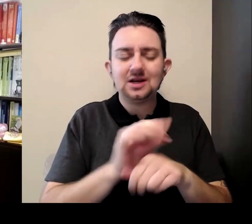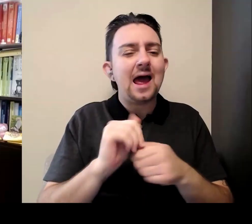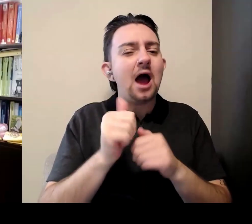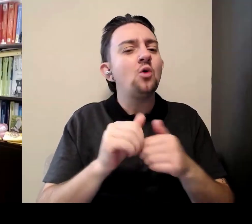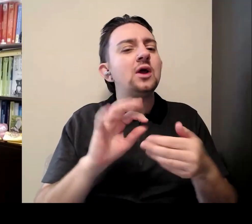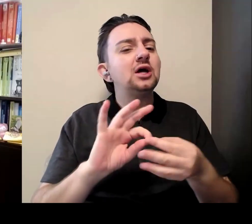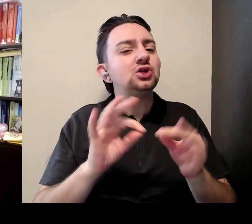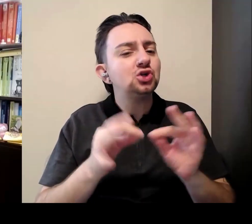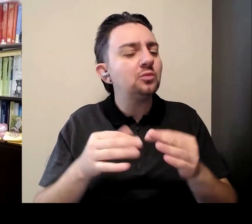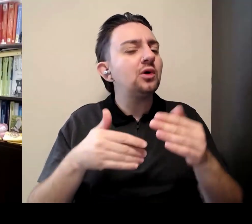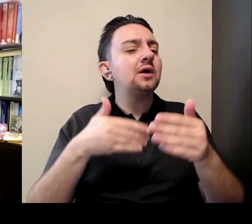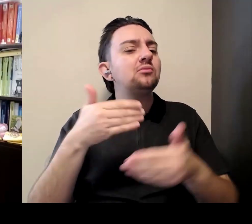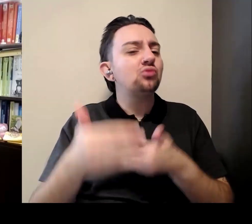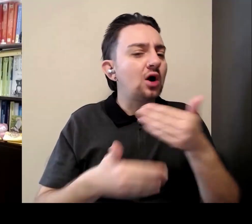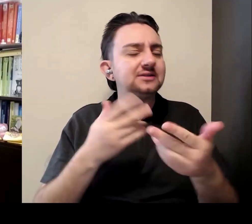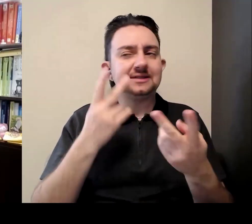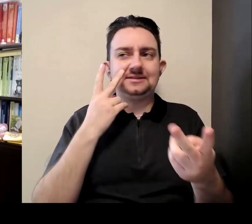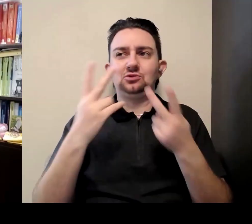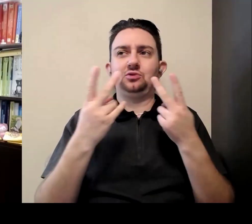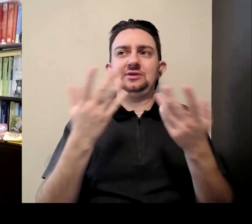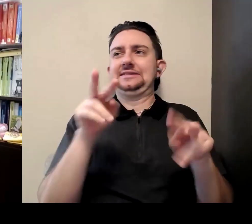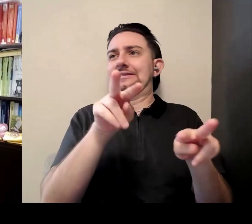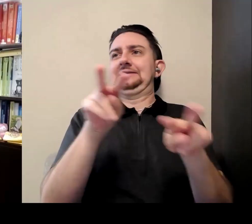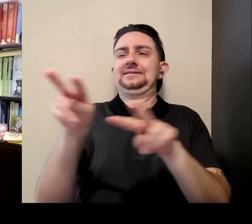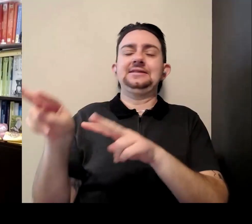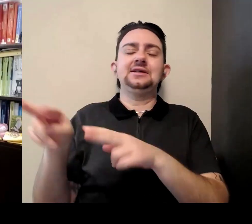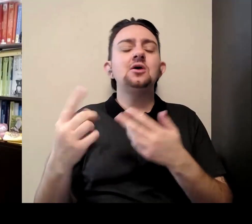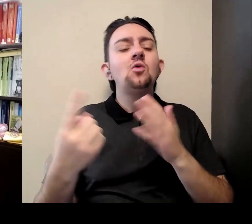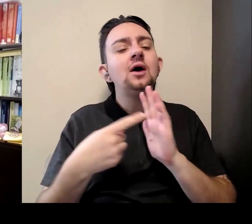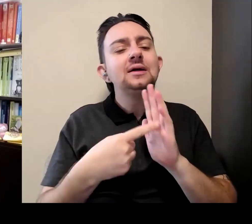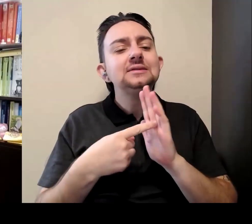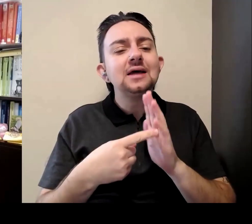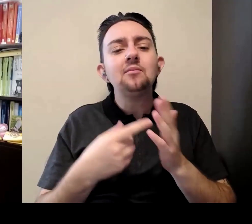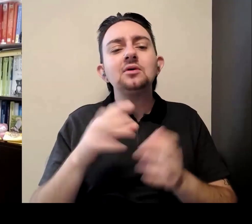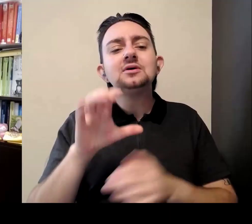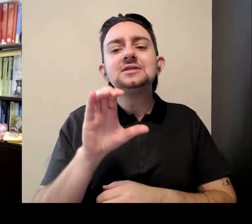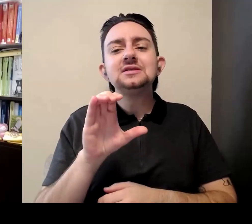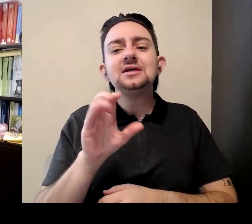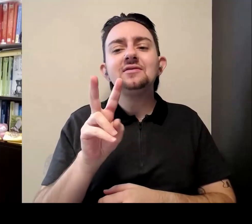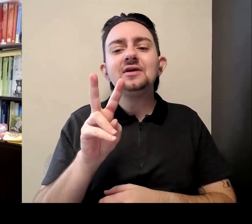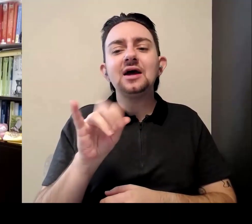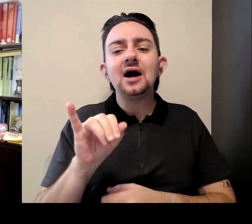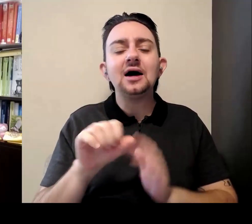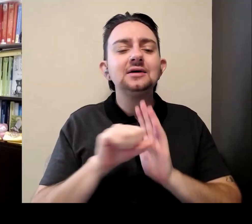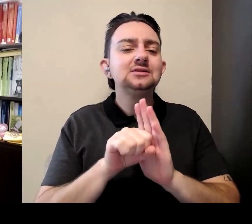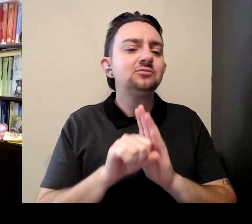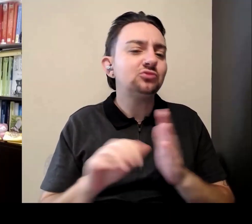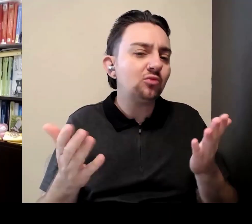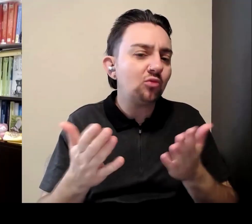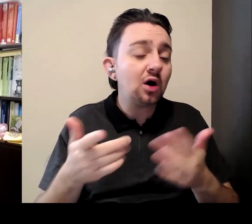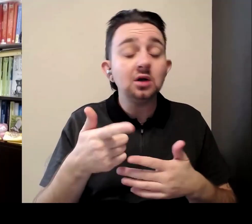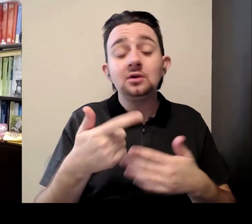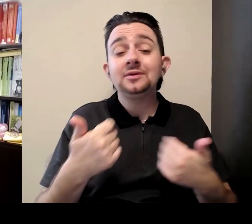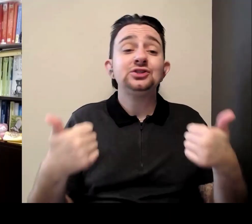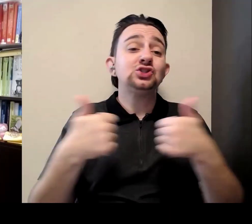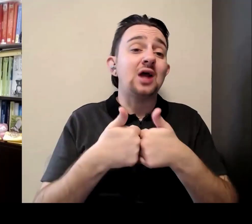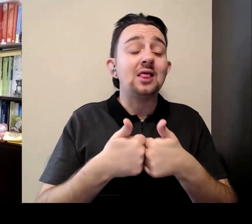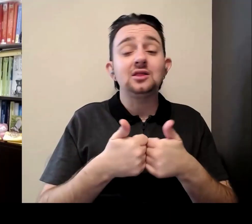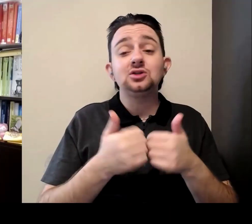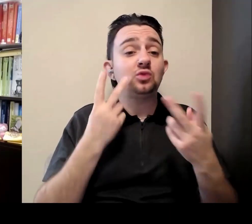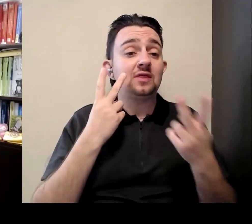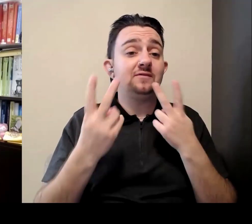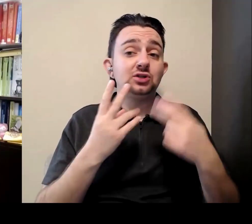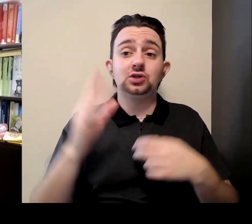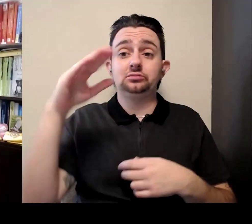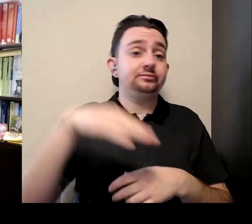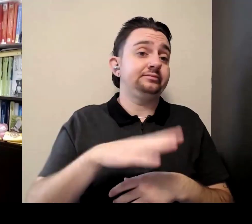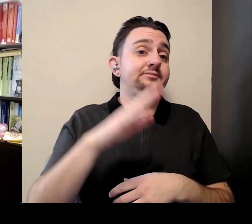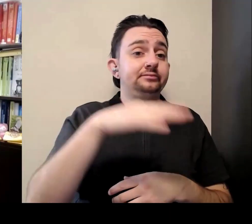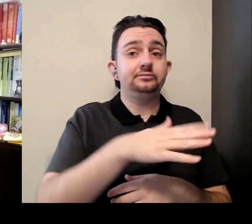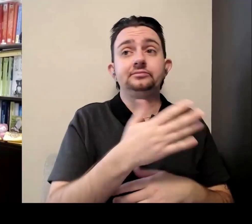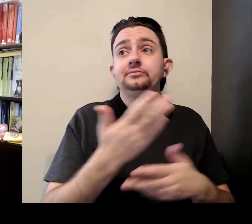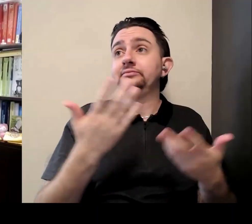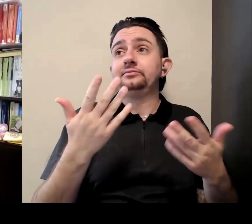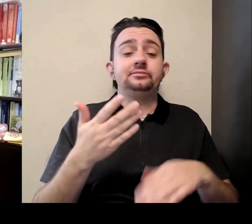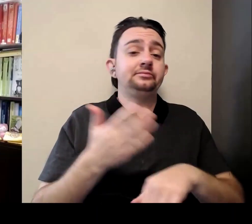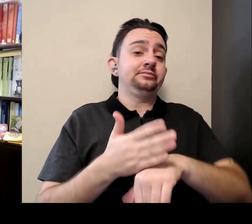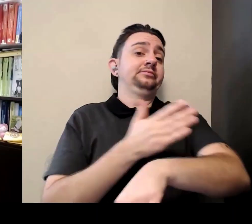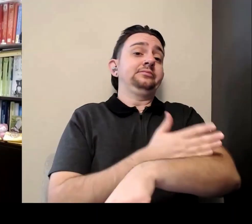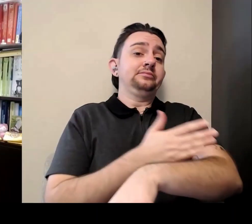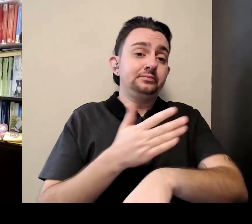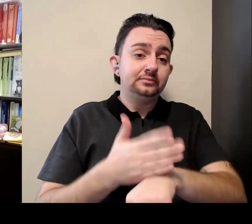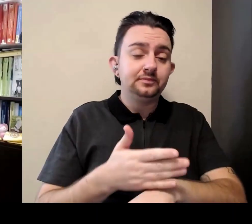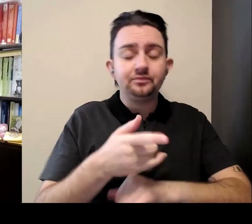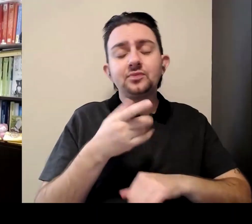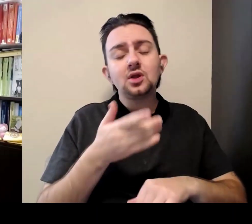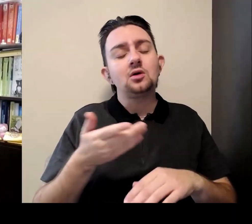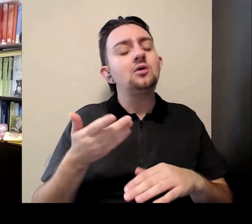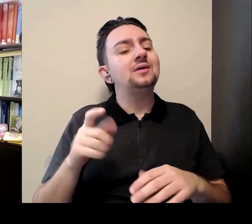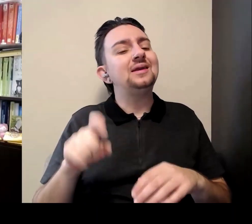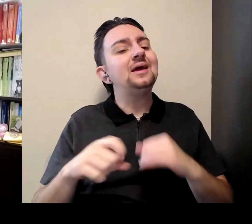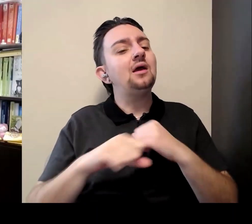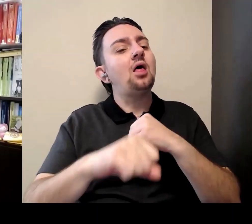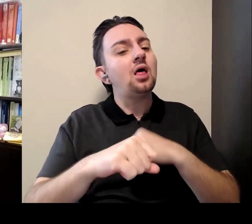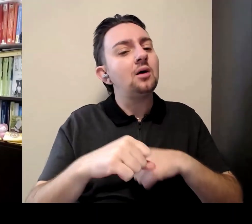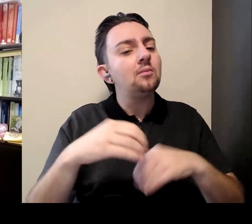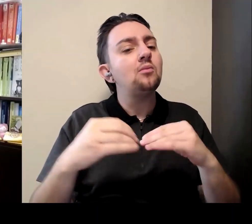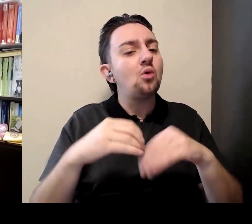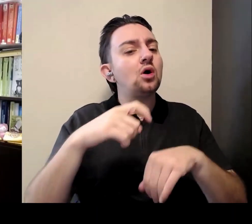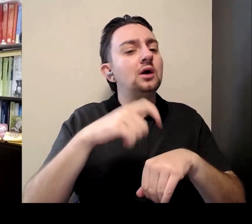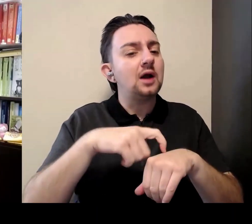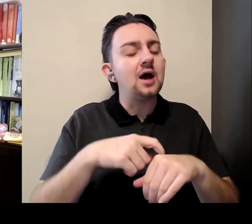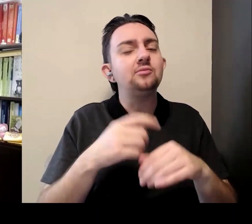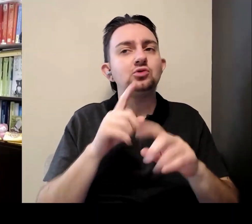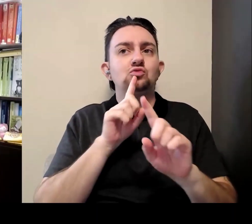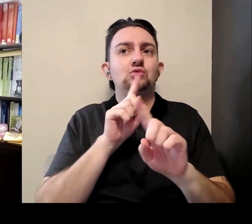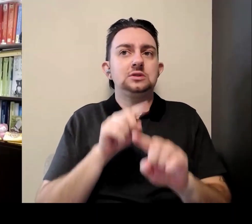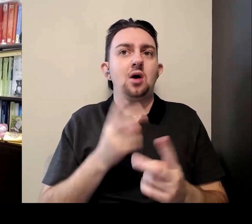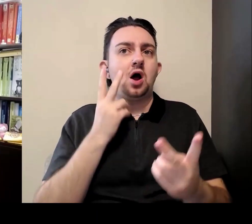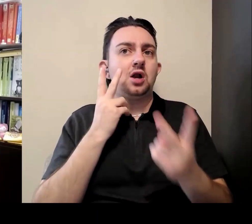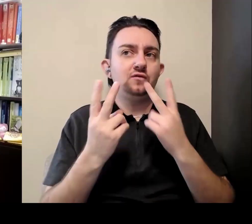And so some examples of CVI characteristics include having challenges with fluctuating vision, increased time needed to respond to visuals, impact of clutter, and there's many, many different characteristics.